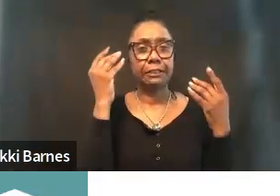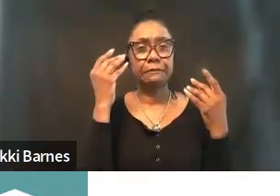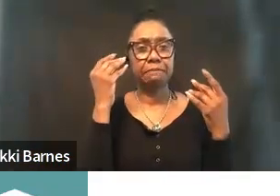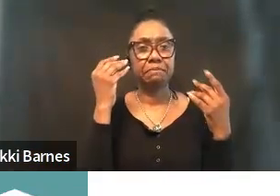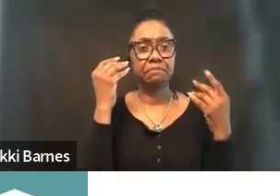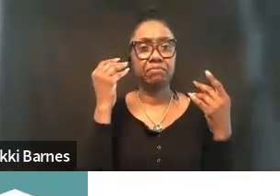Okay. Okay.